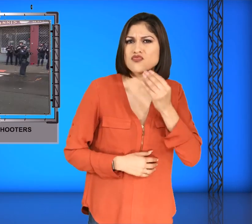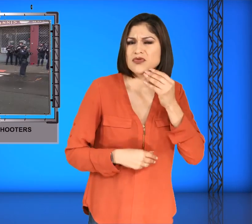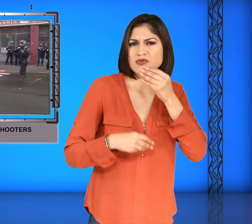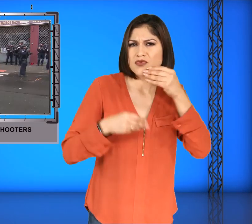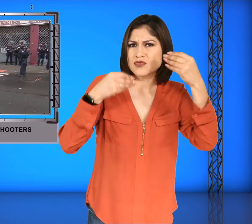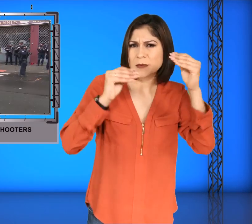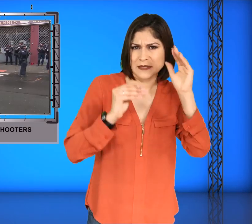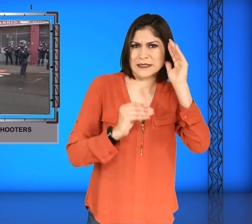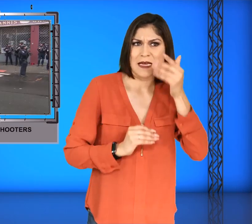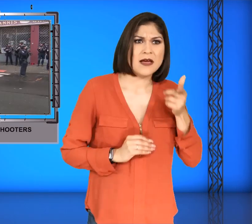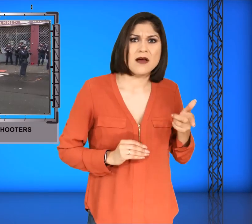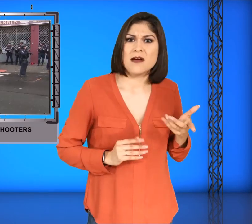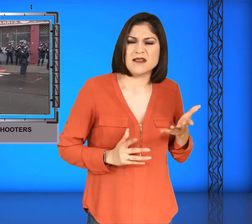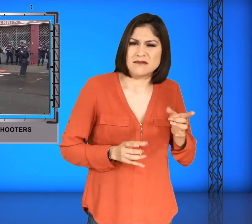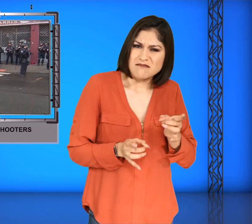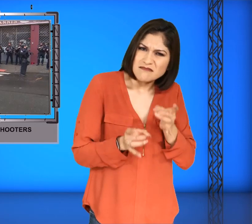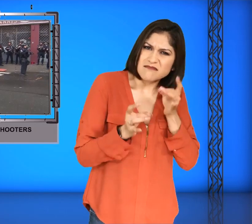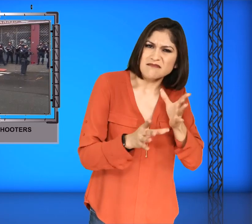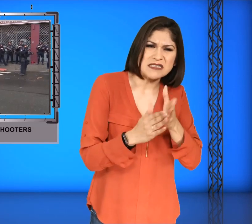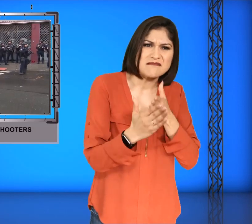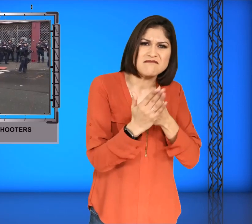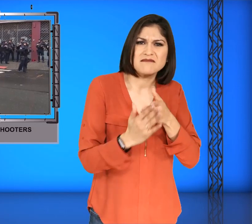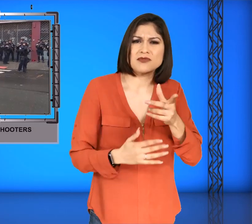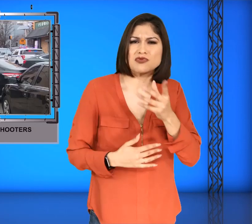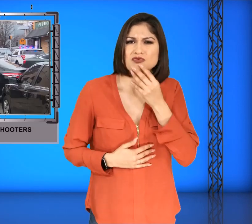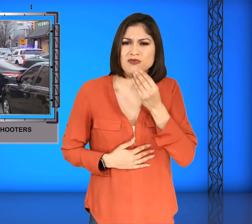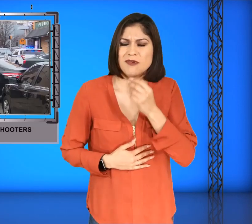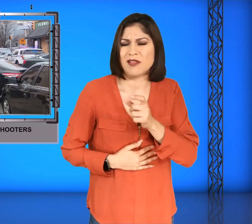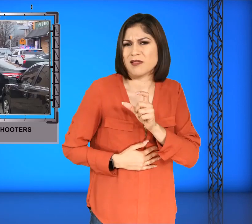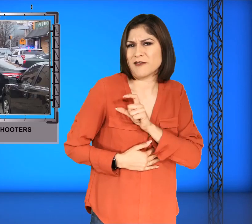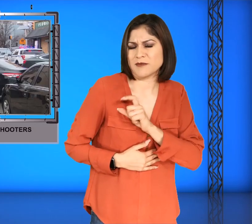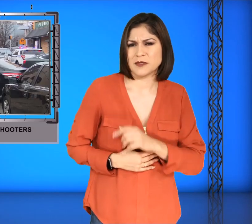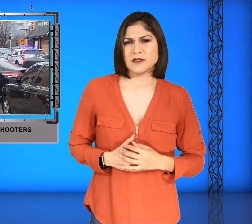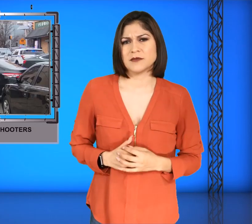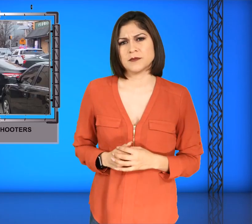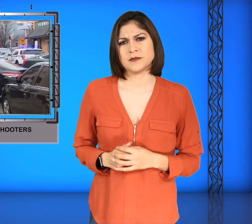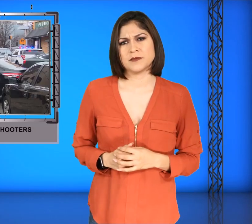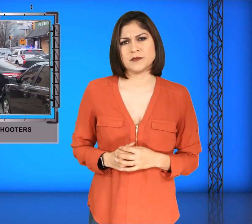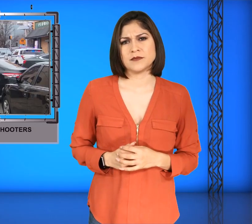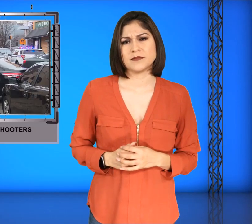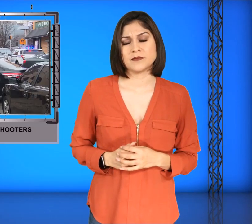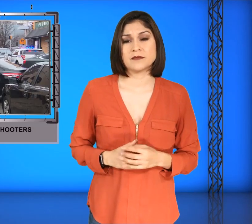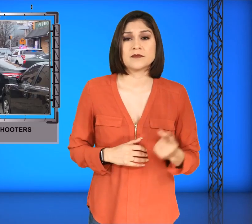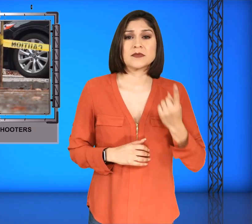a hatred for Jews and law enforcement.